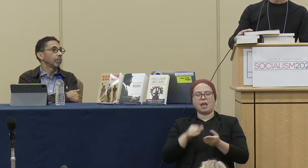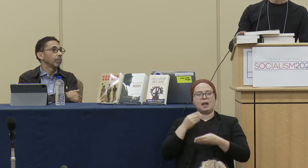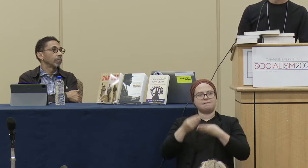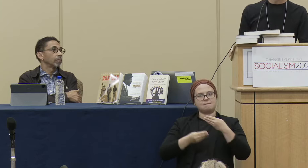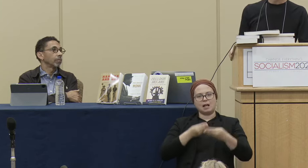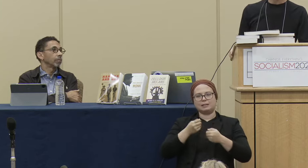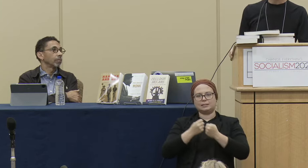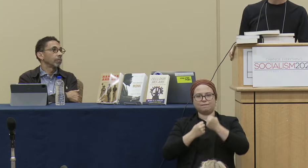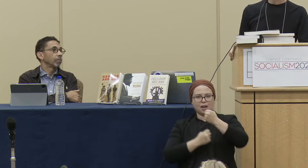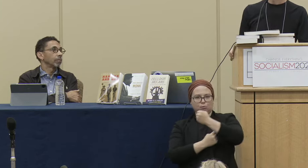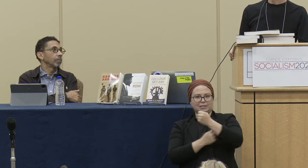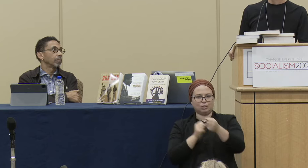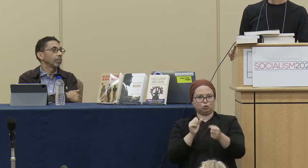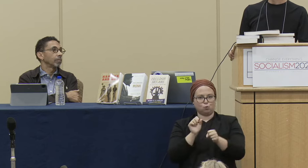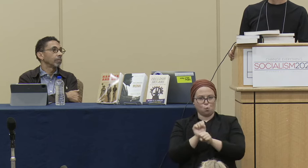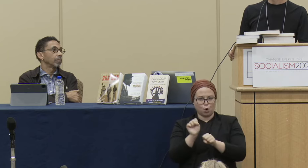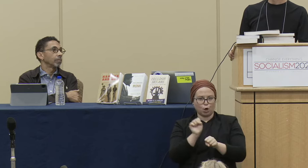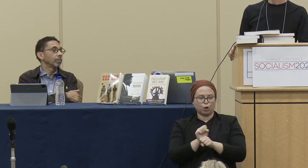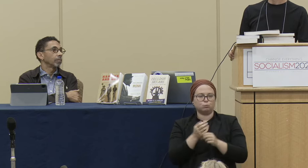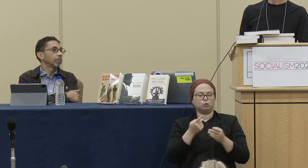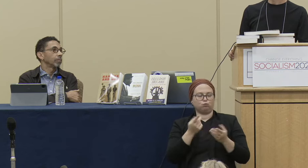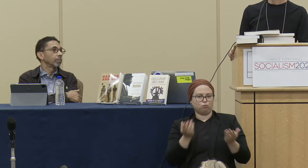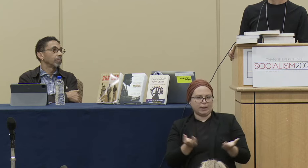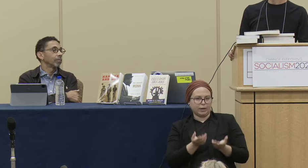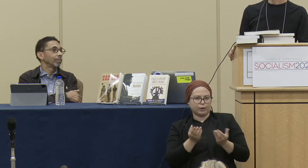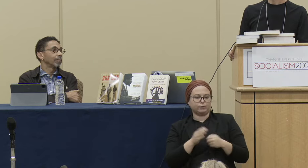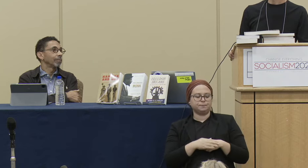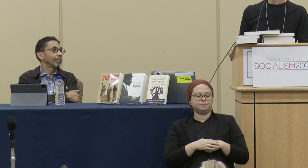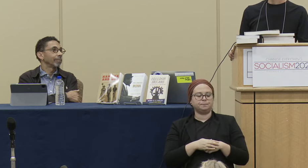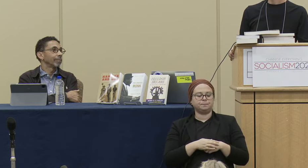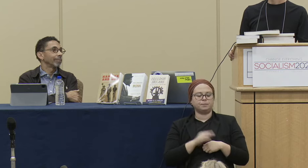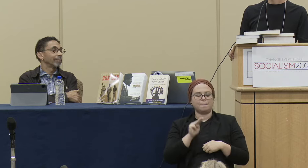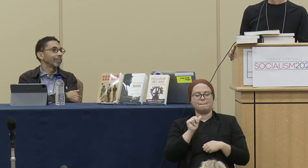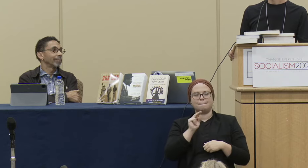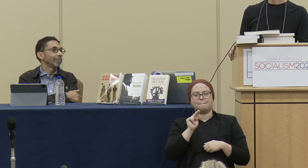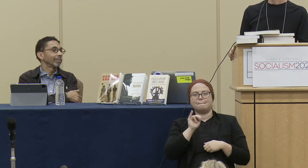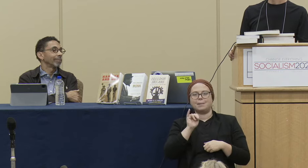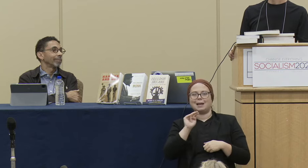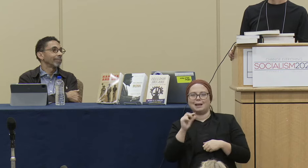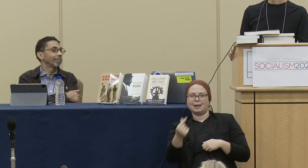classic, foundational work, which is right here.